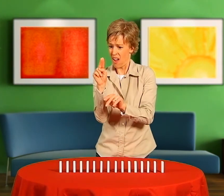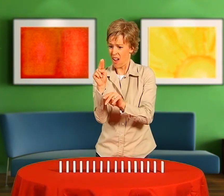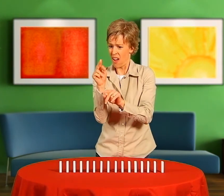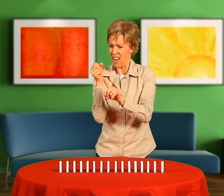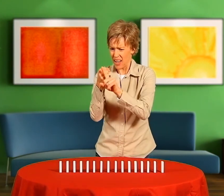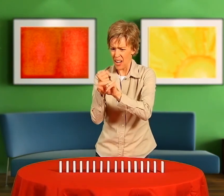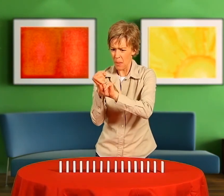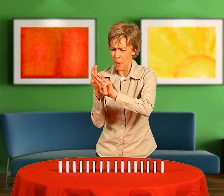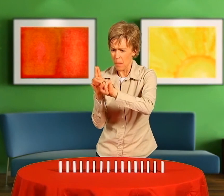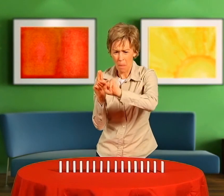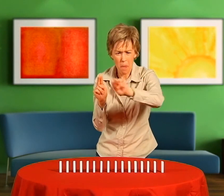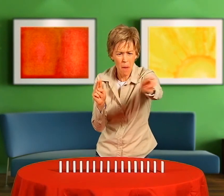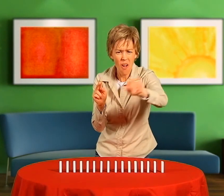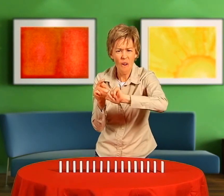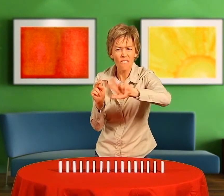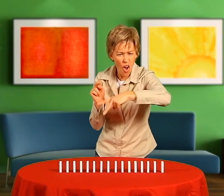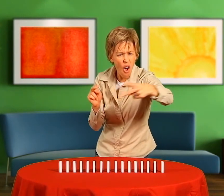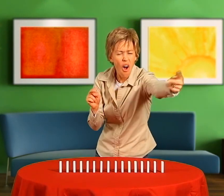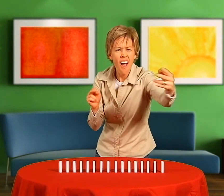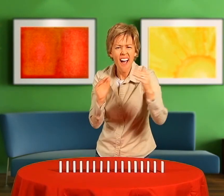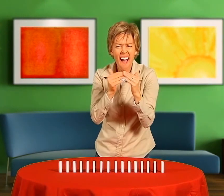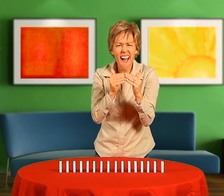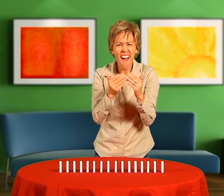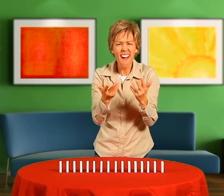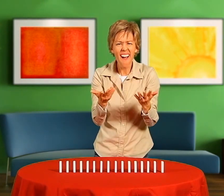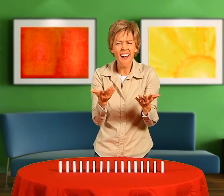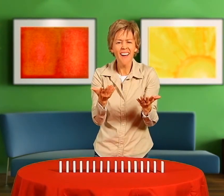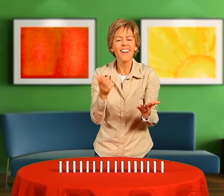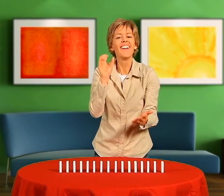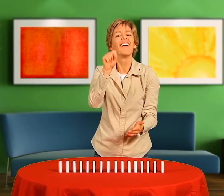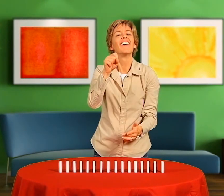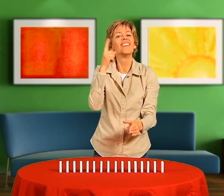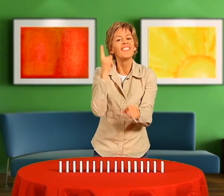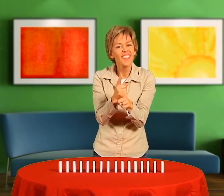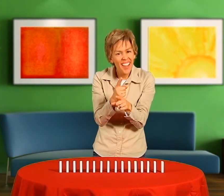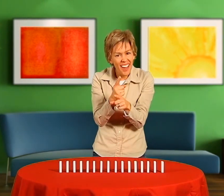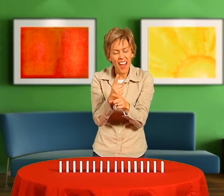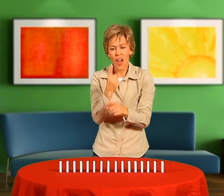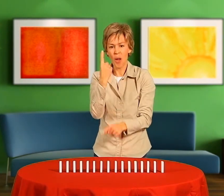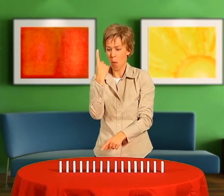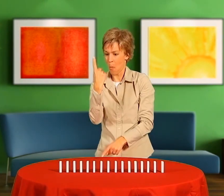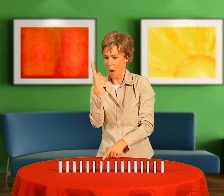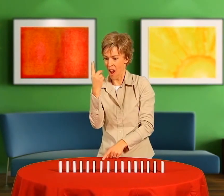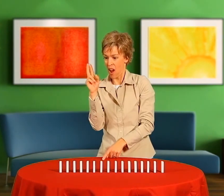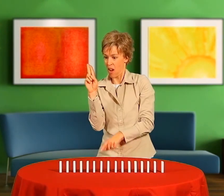YOU TOUCH JUST ONE AND THEY ALL FALL. HOW? OH, THAT'S RIGHT.